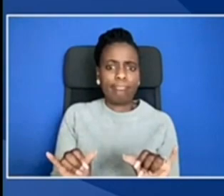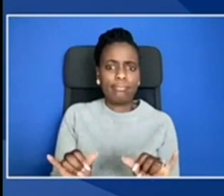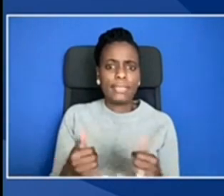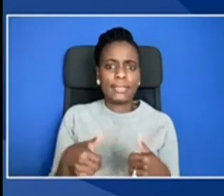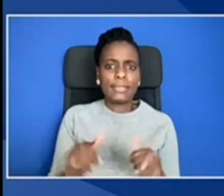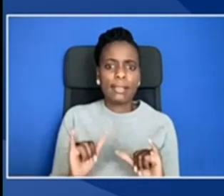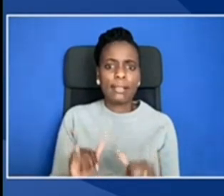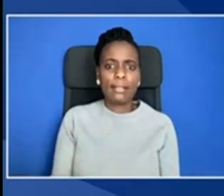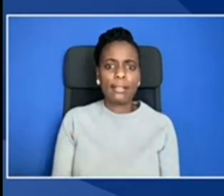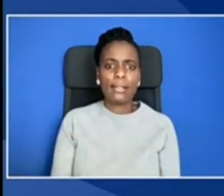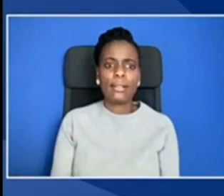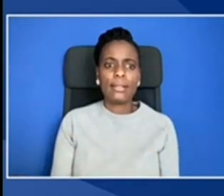Thank you. Tamy.